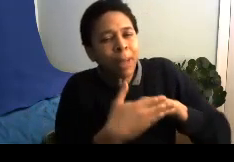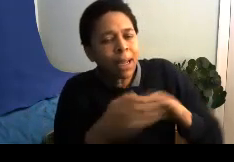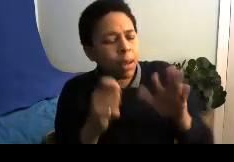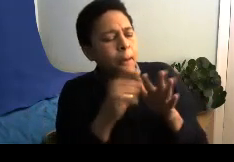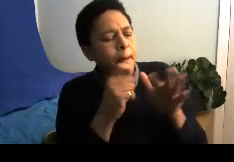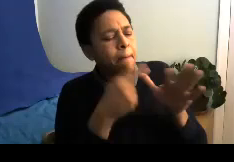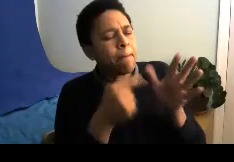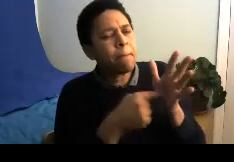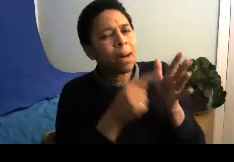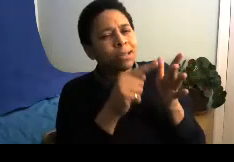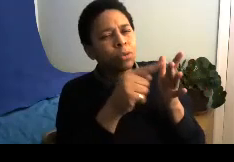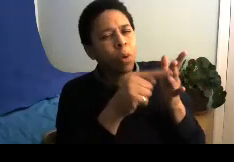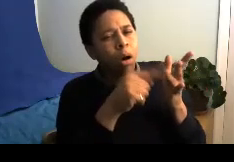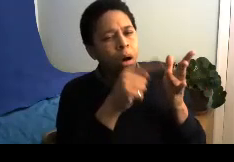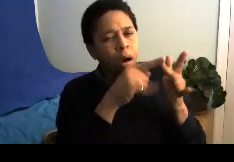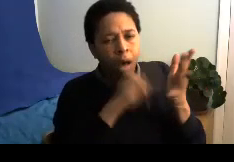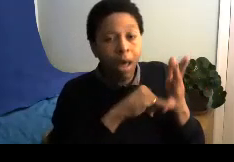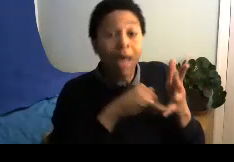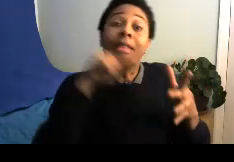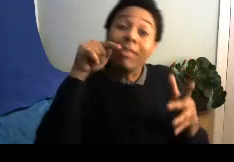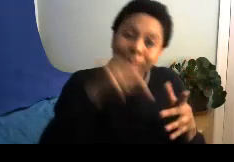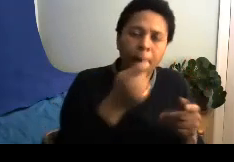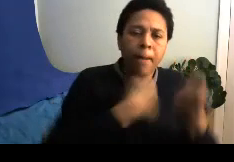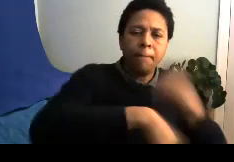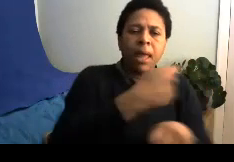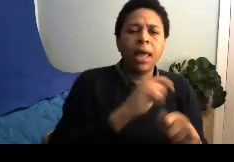first draft of what is now the opening section of Rainbow Milk.